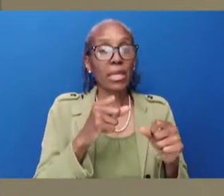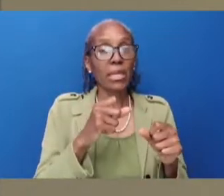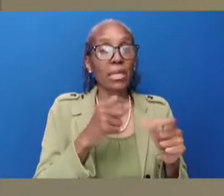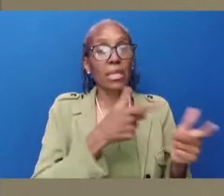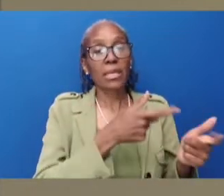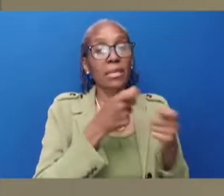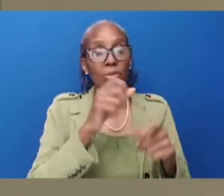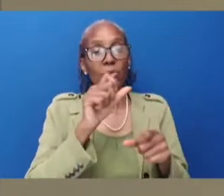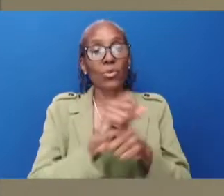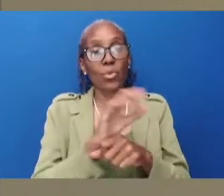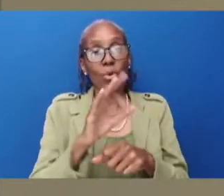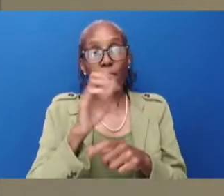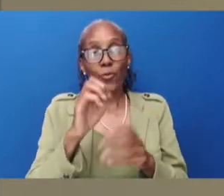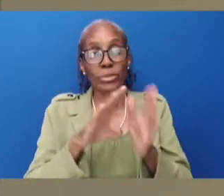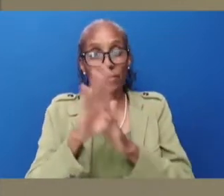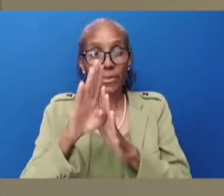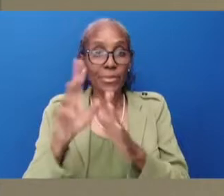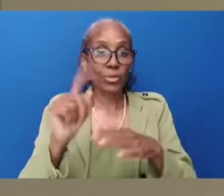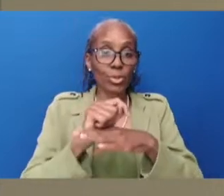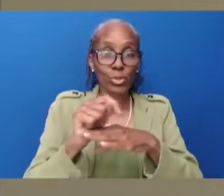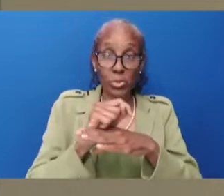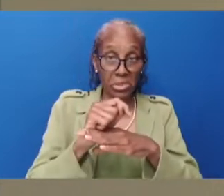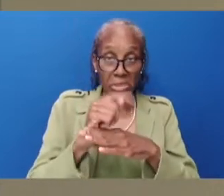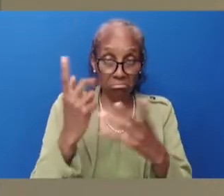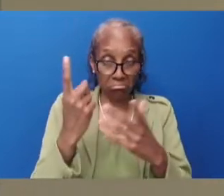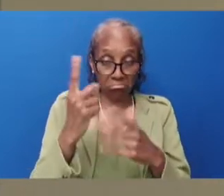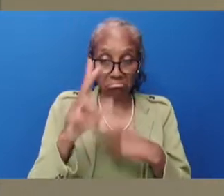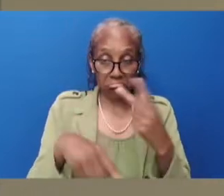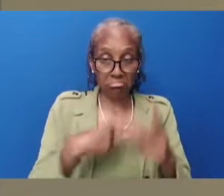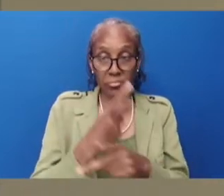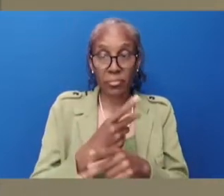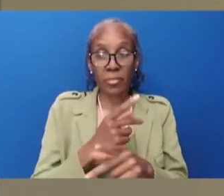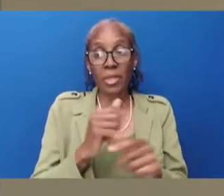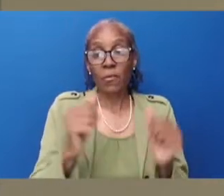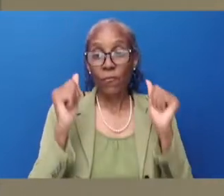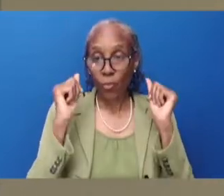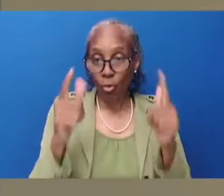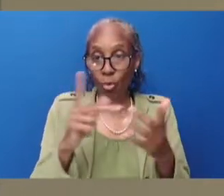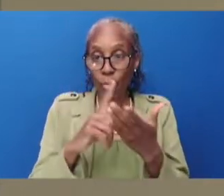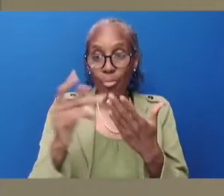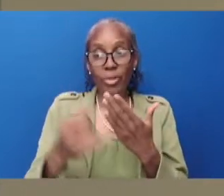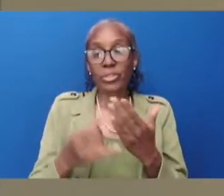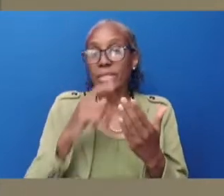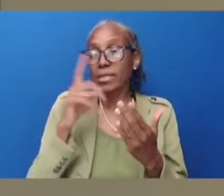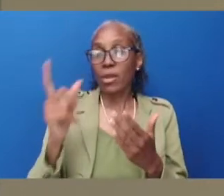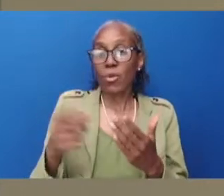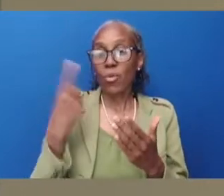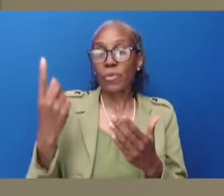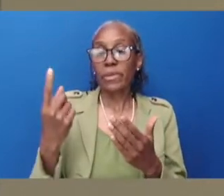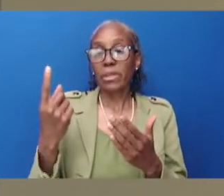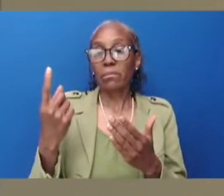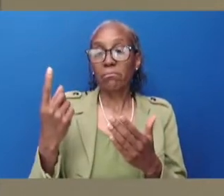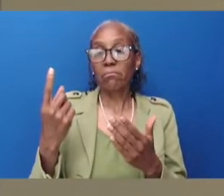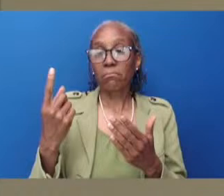FOR IT TO SEE IF WE'RE ABLE TO GET THEM INTO WORK FORCE